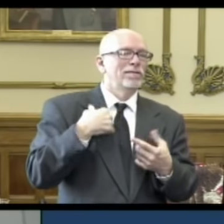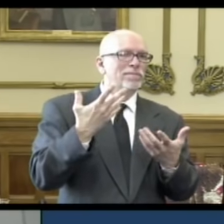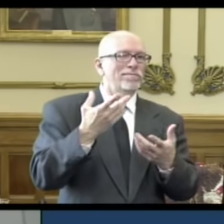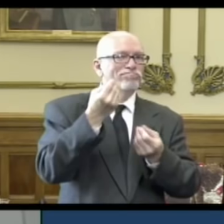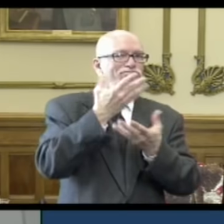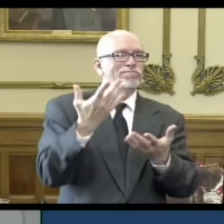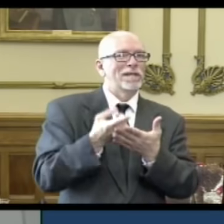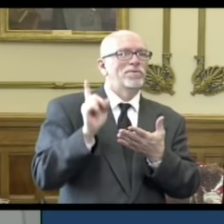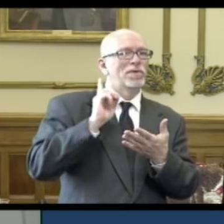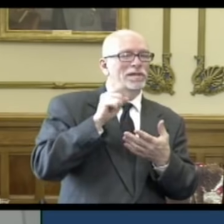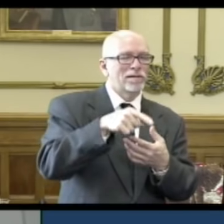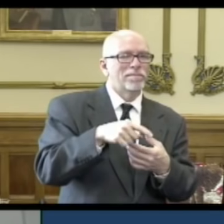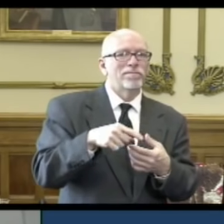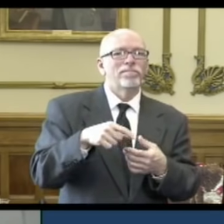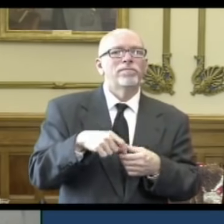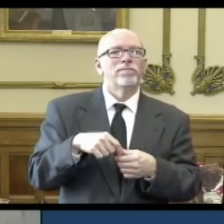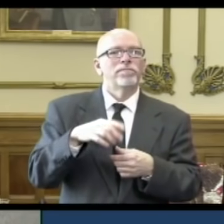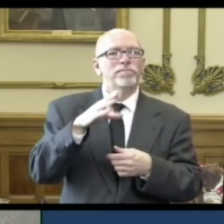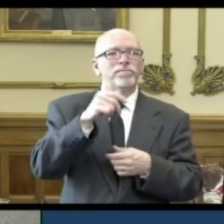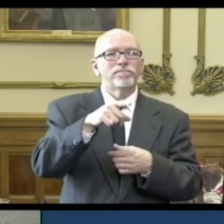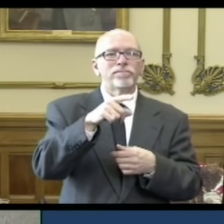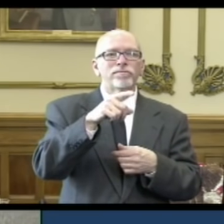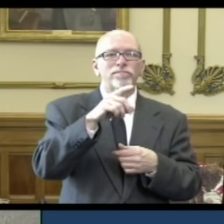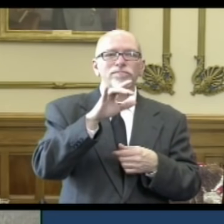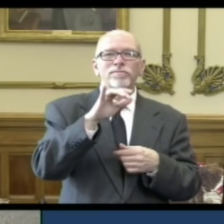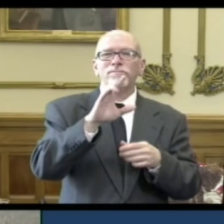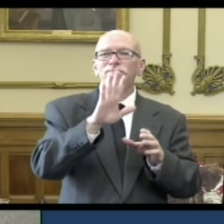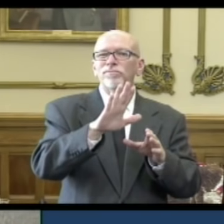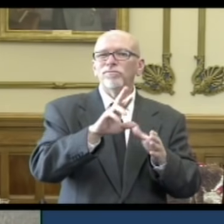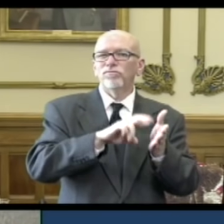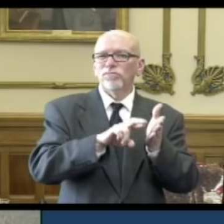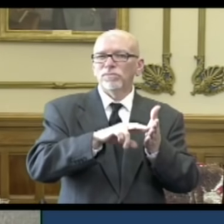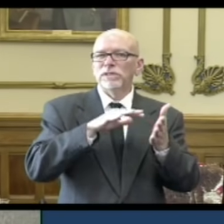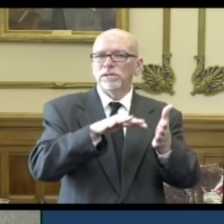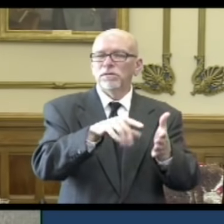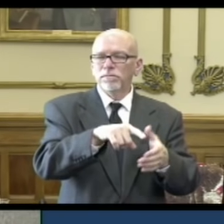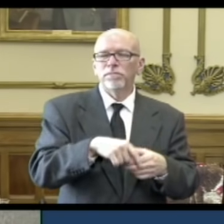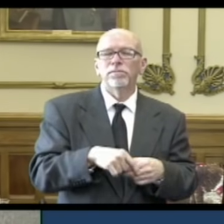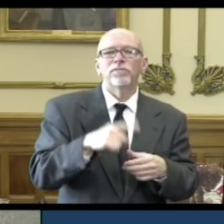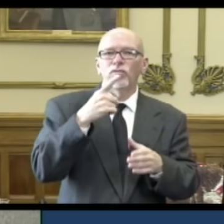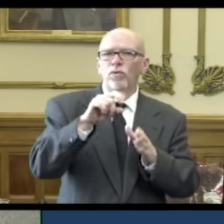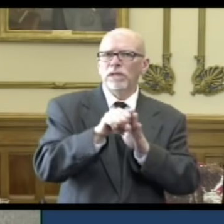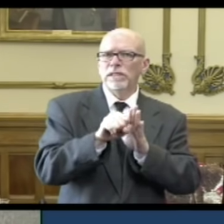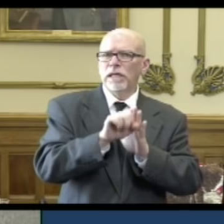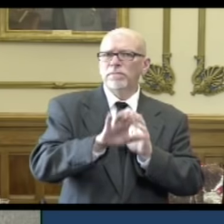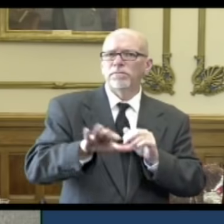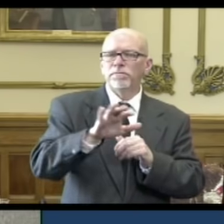BANKS. TO ROLL OUT THAT STUDY THAT YOU JUST I'M REMINDED US